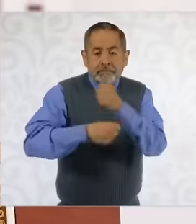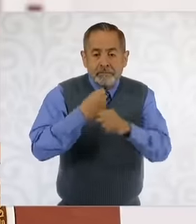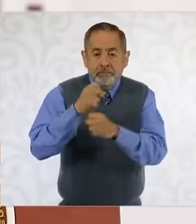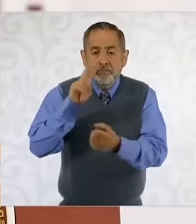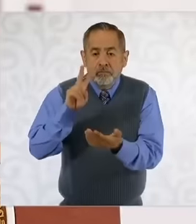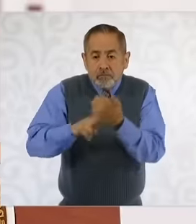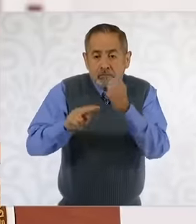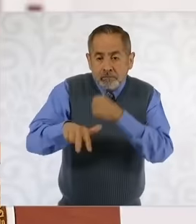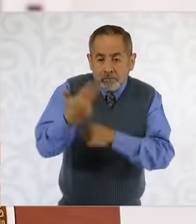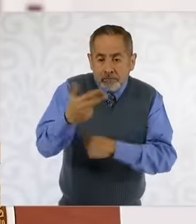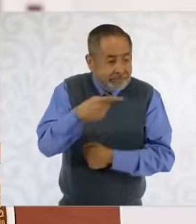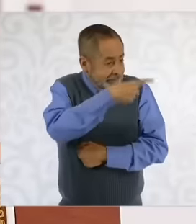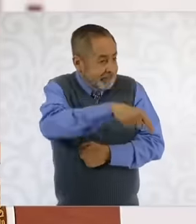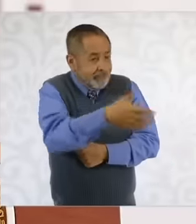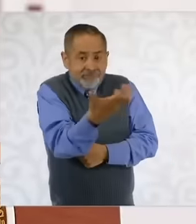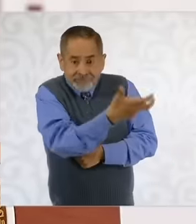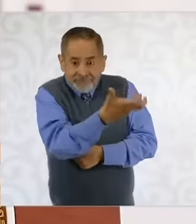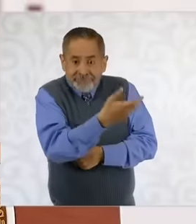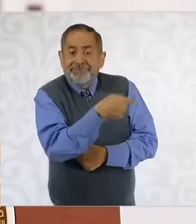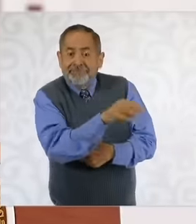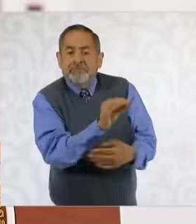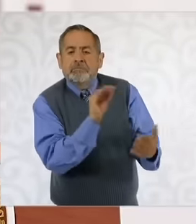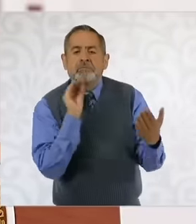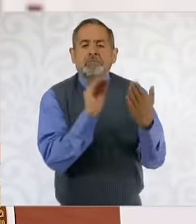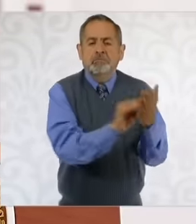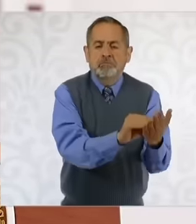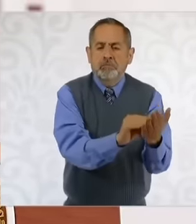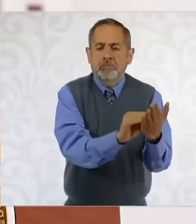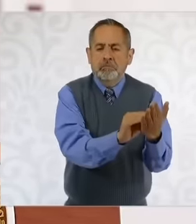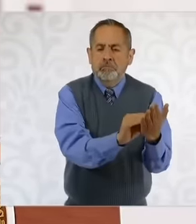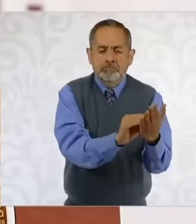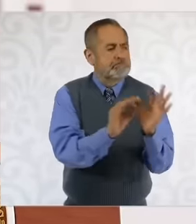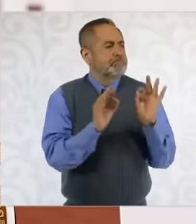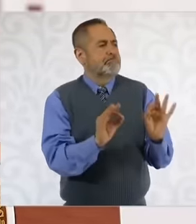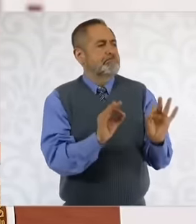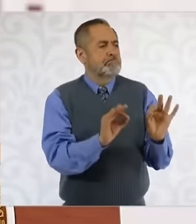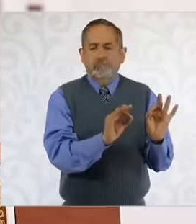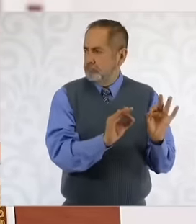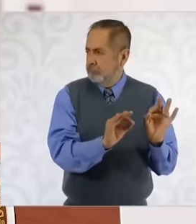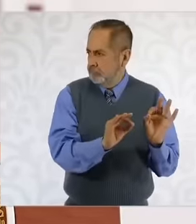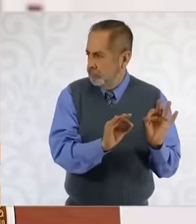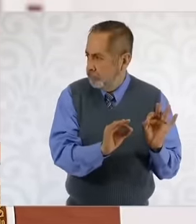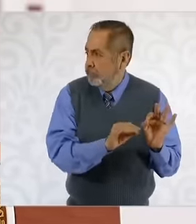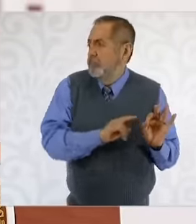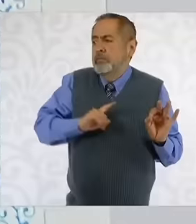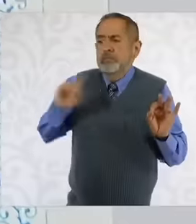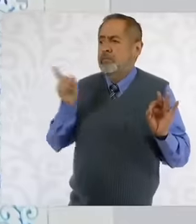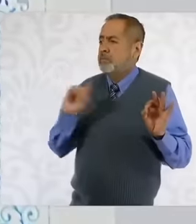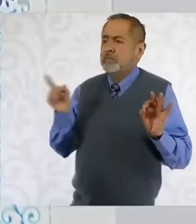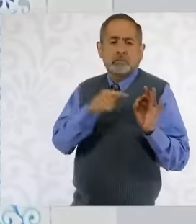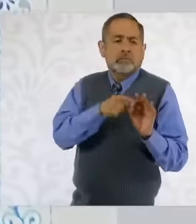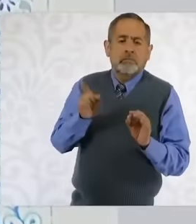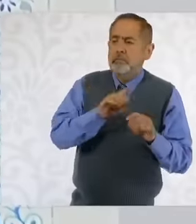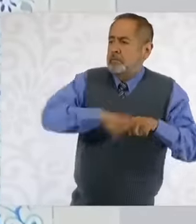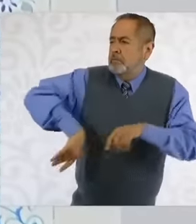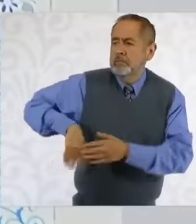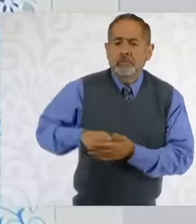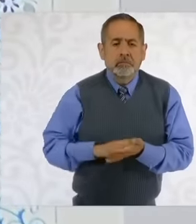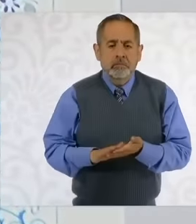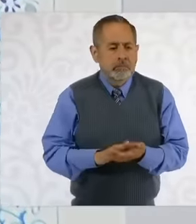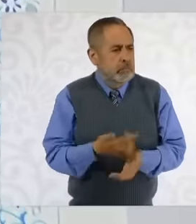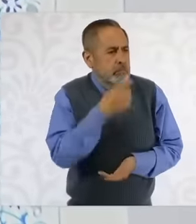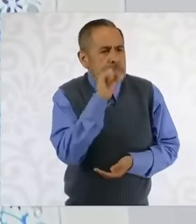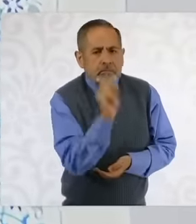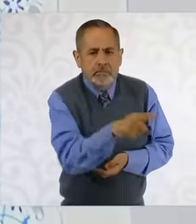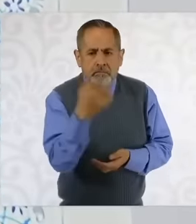amparo law, oes, it is a modification of their own with which they are now in agreement.